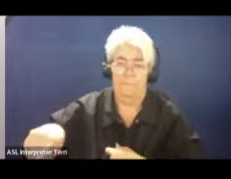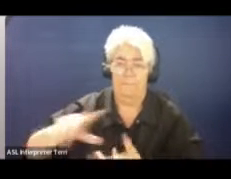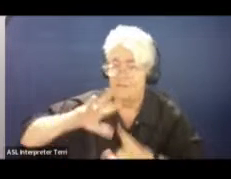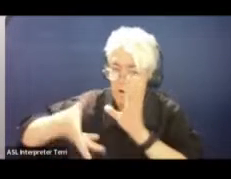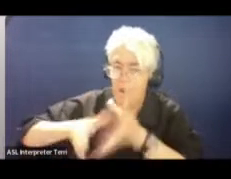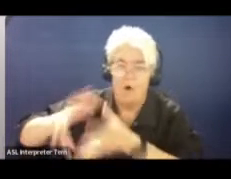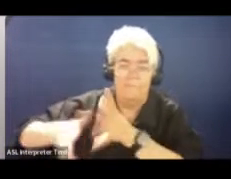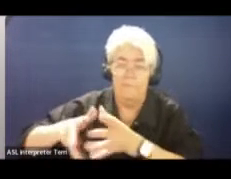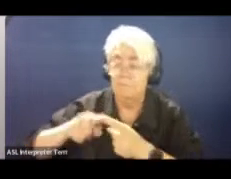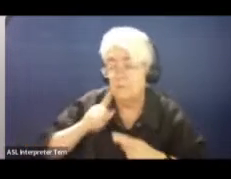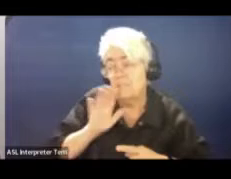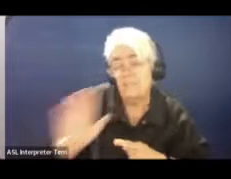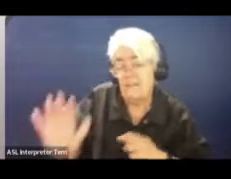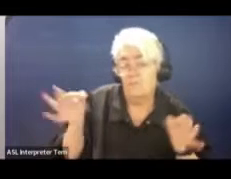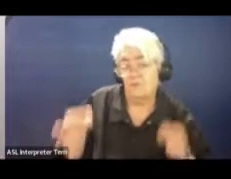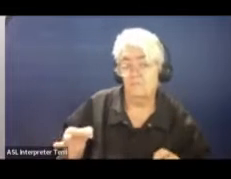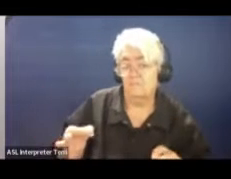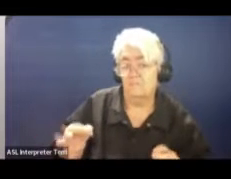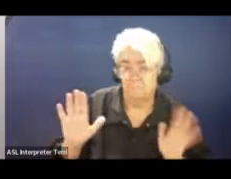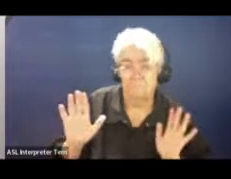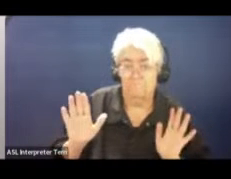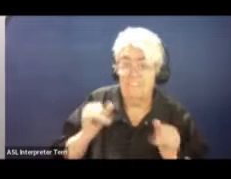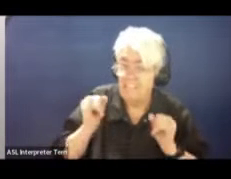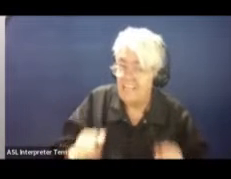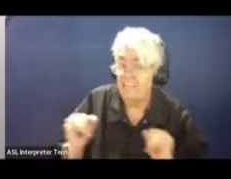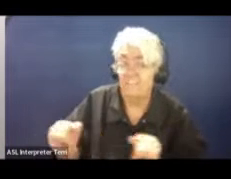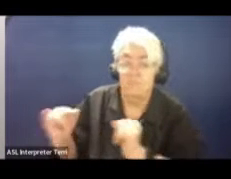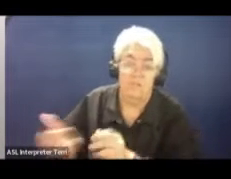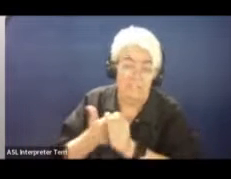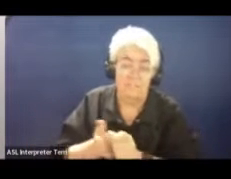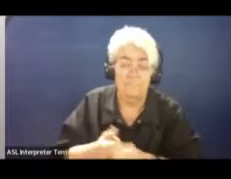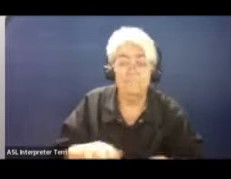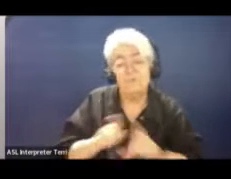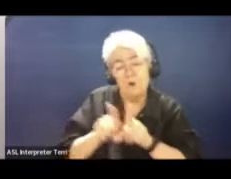individualized. Throughout this program, we also help the probation officers and parole